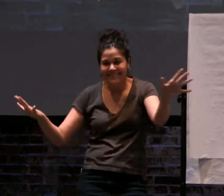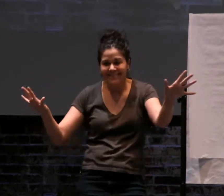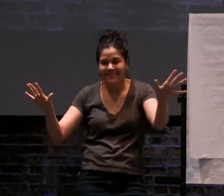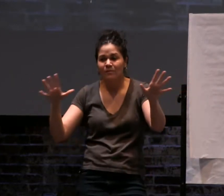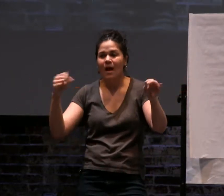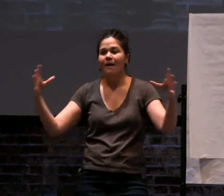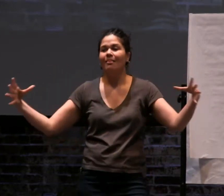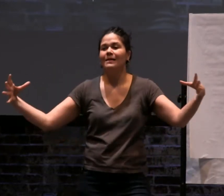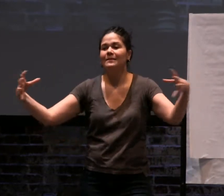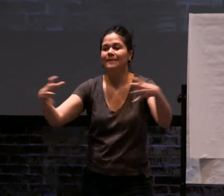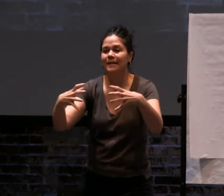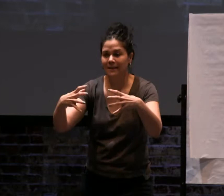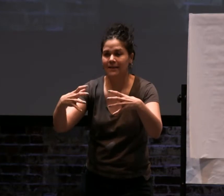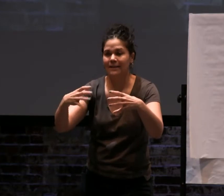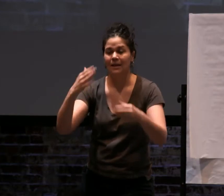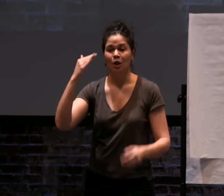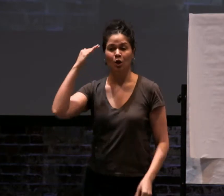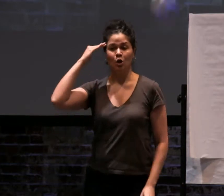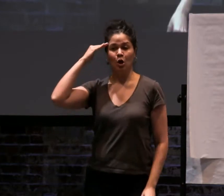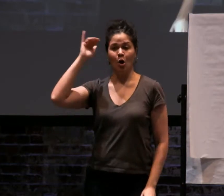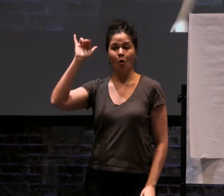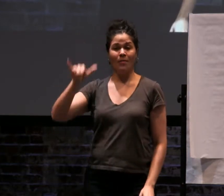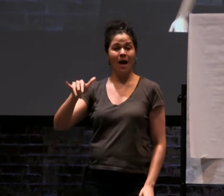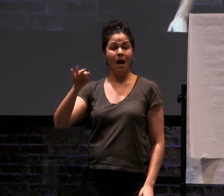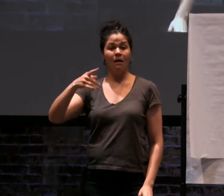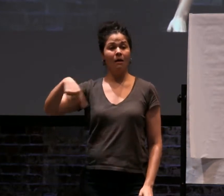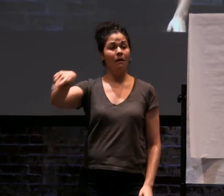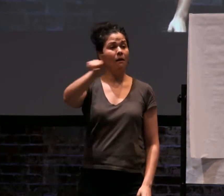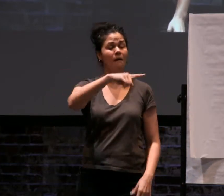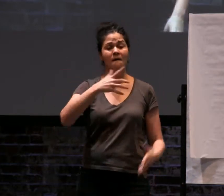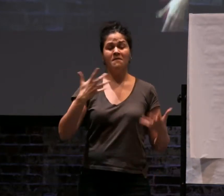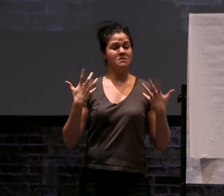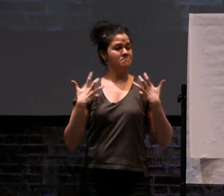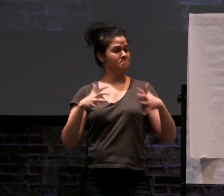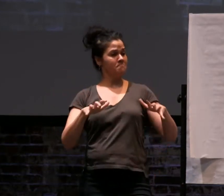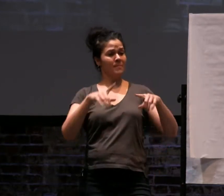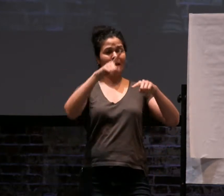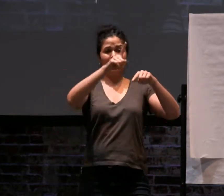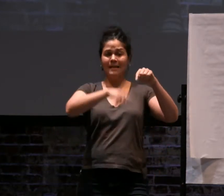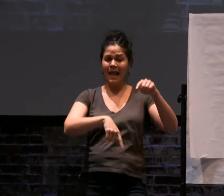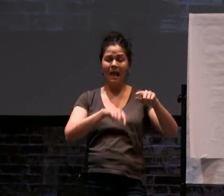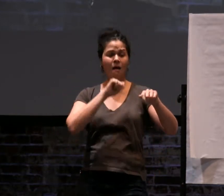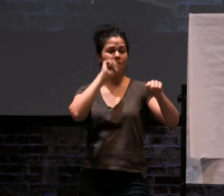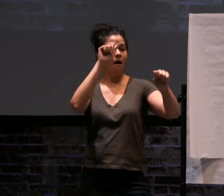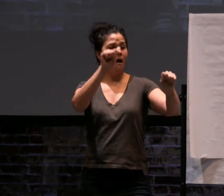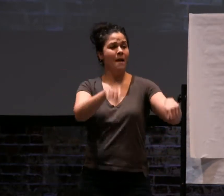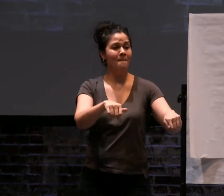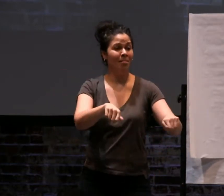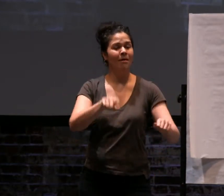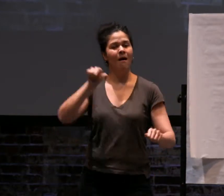you are incredibly unique people as individuals. And you are accountable.